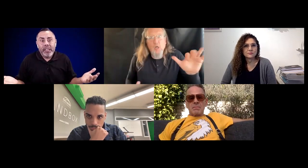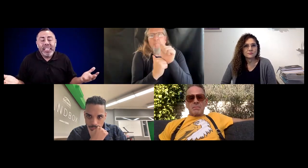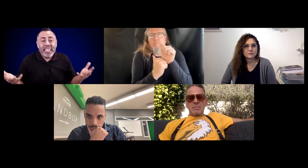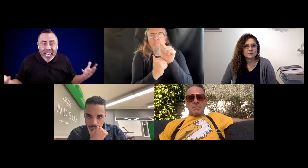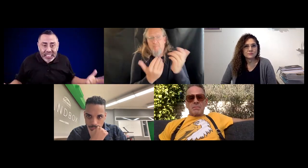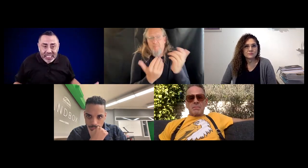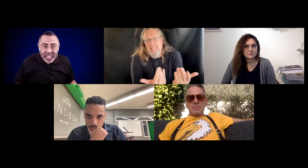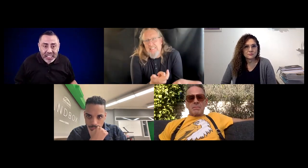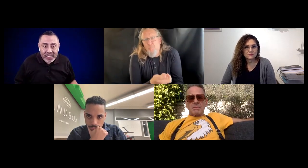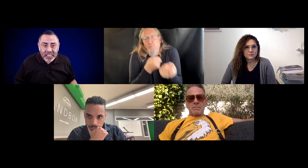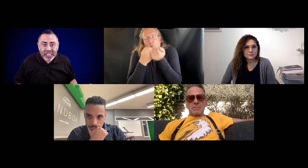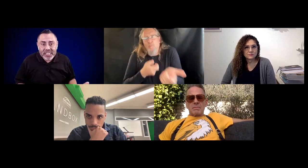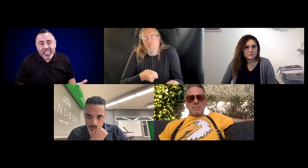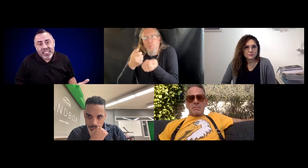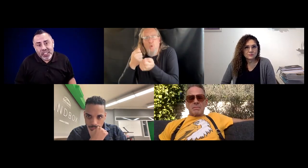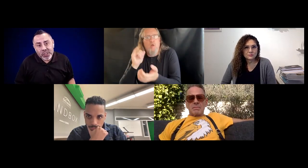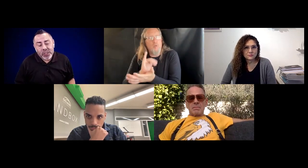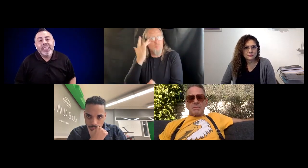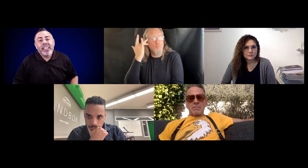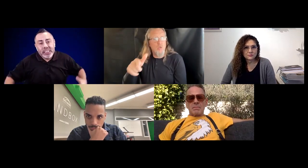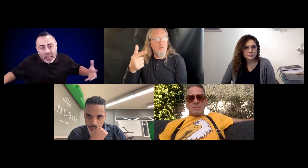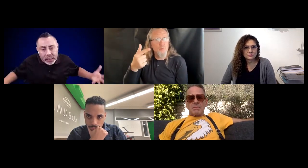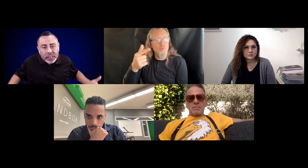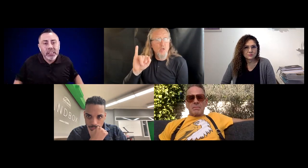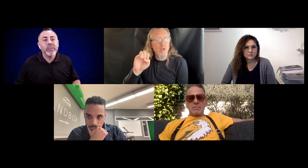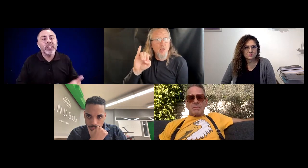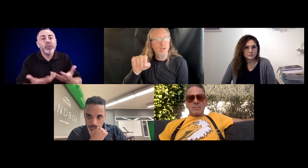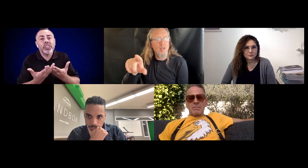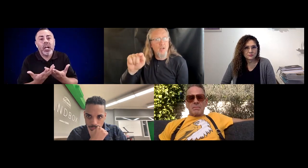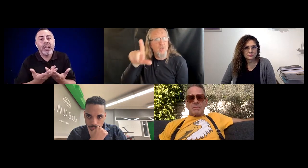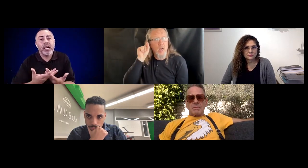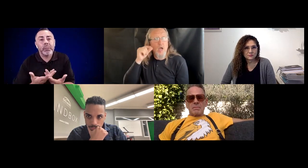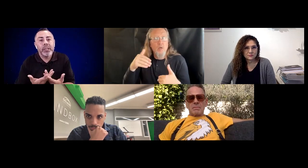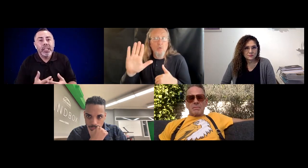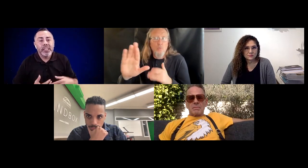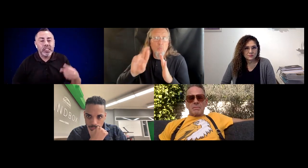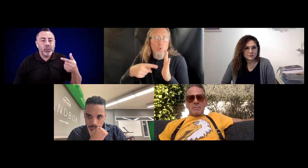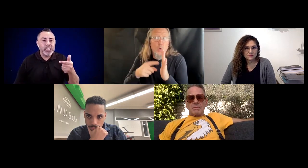Gallaudet is the center is getting these individuals caught up.